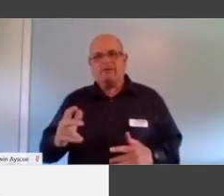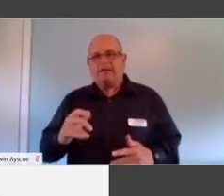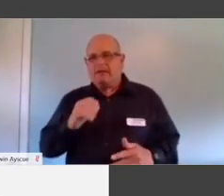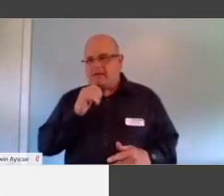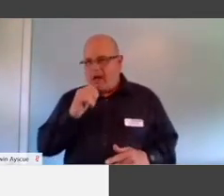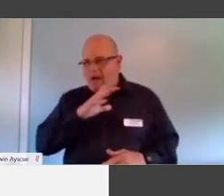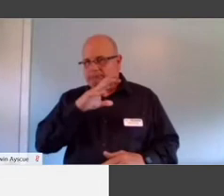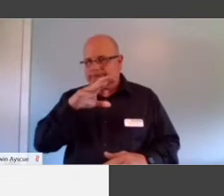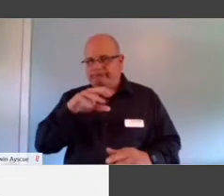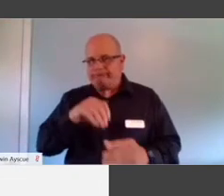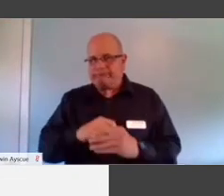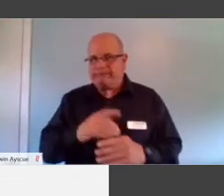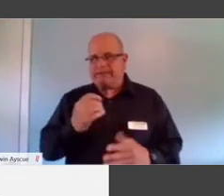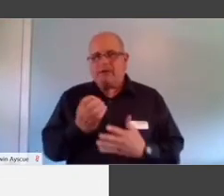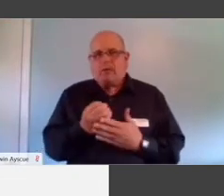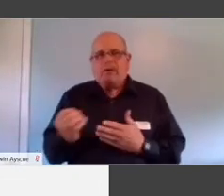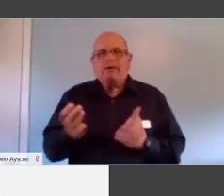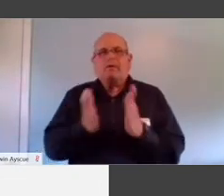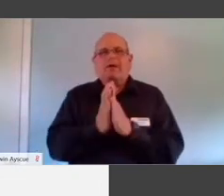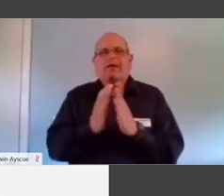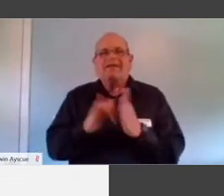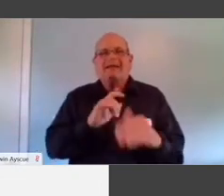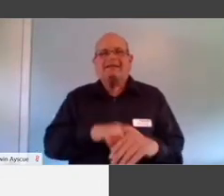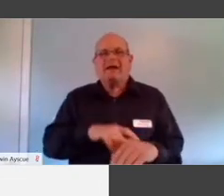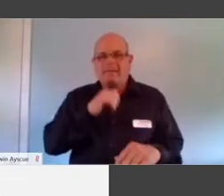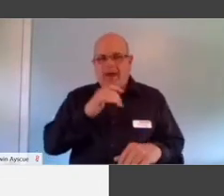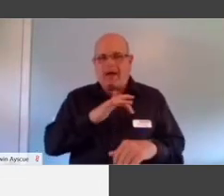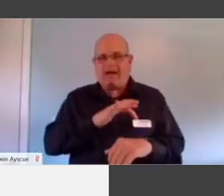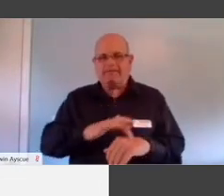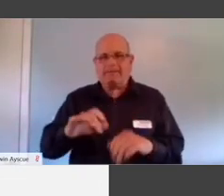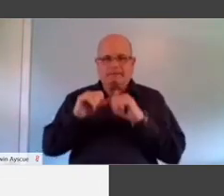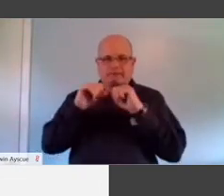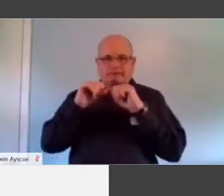this time would not be available long enough to achieve identified goals.